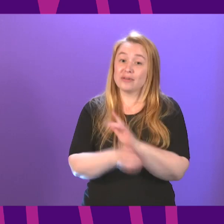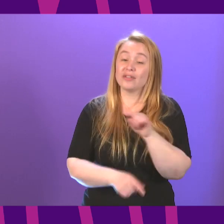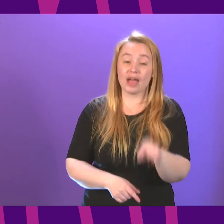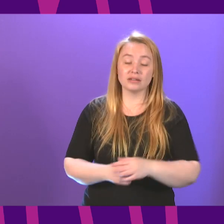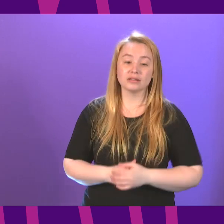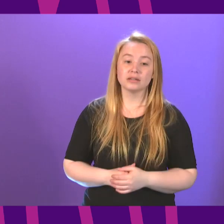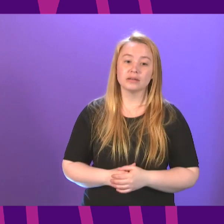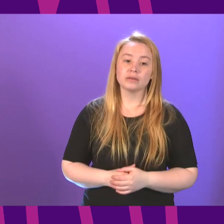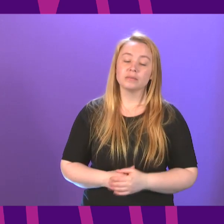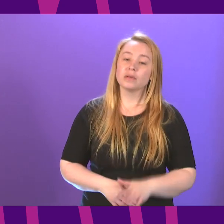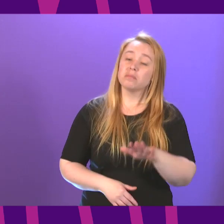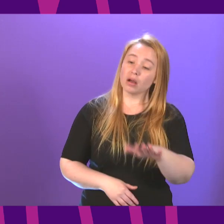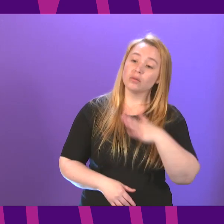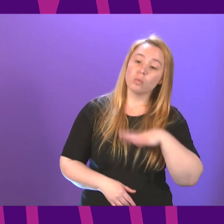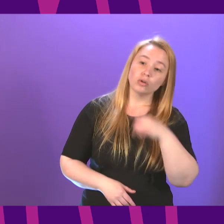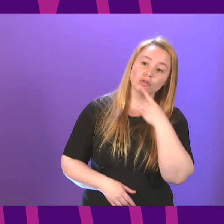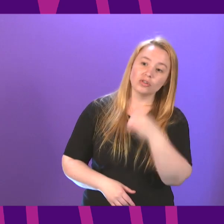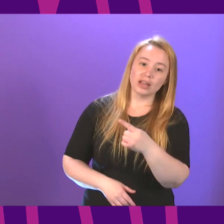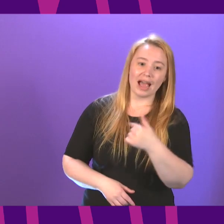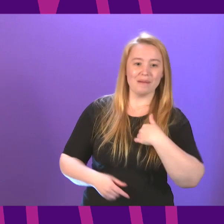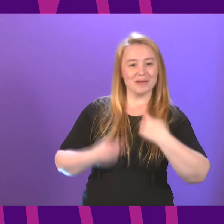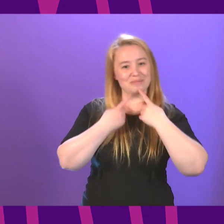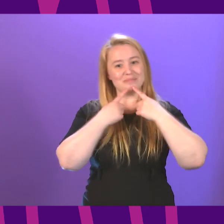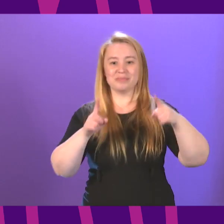I say to Willie Rennie that I did not trumpet anything. I say very gently to him that, through